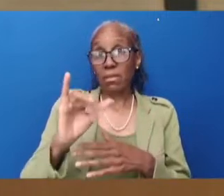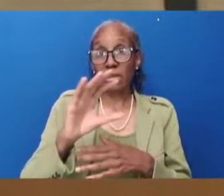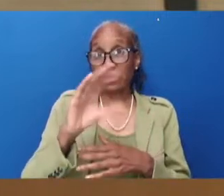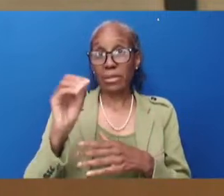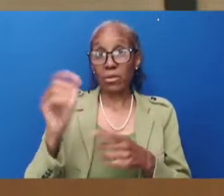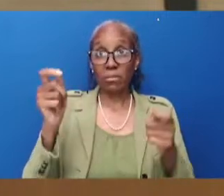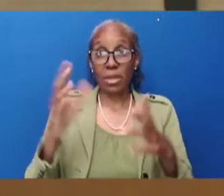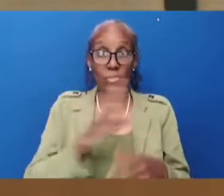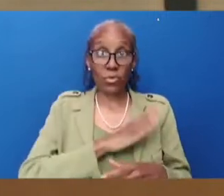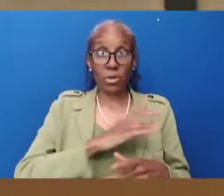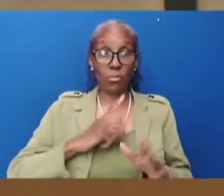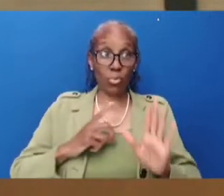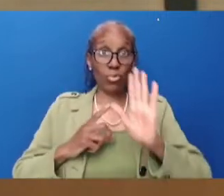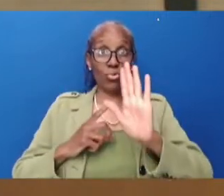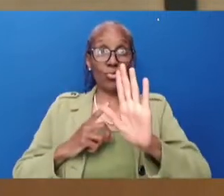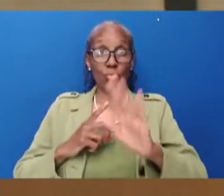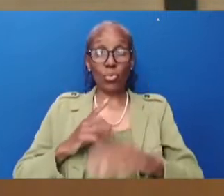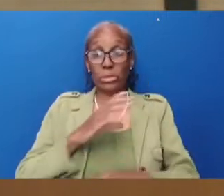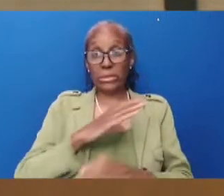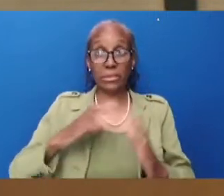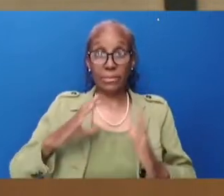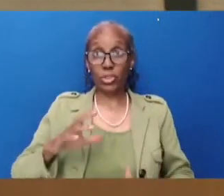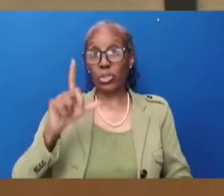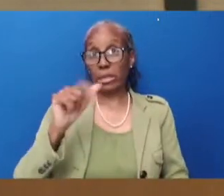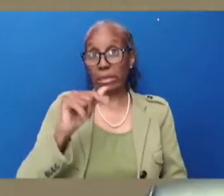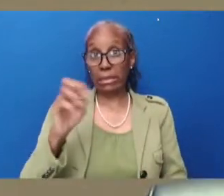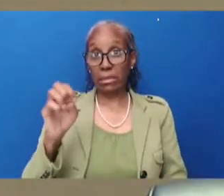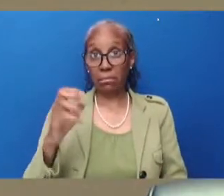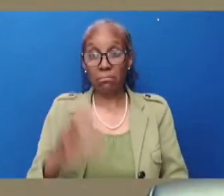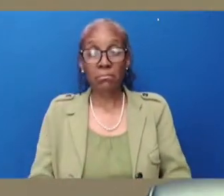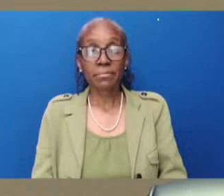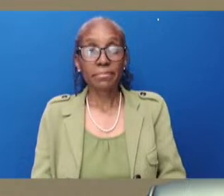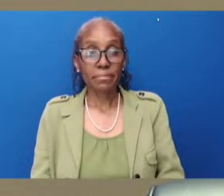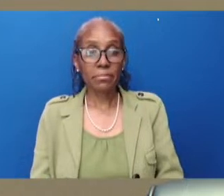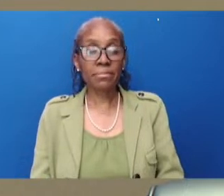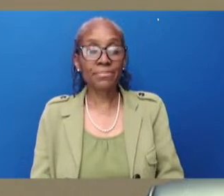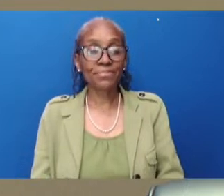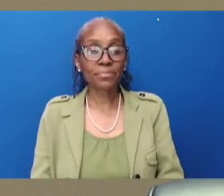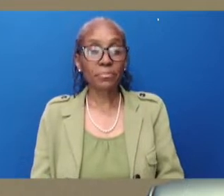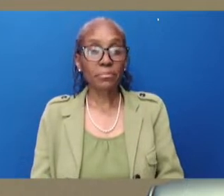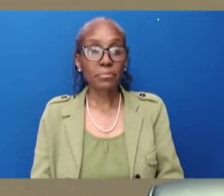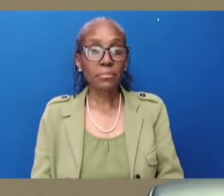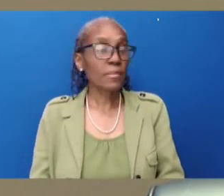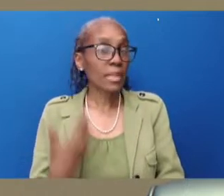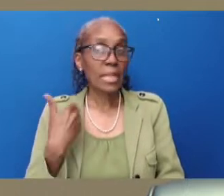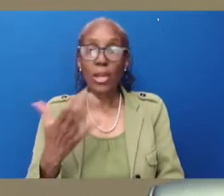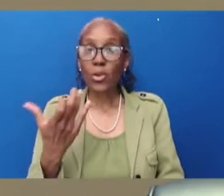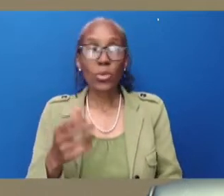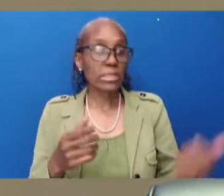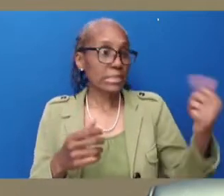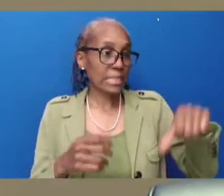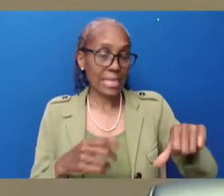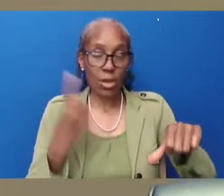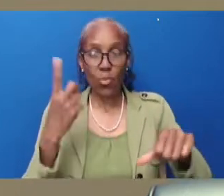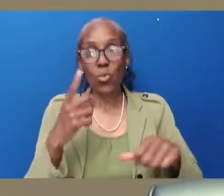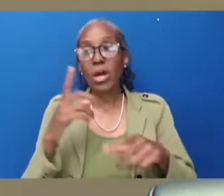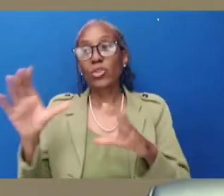I THINK WHEN IT COMES TO THE FUNDING, IT'S THE COUNTY MANAGER AND BOARD TYPE OF THING,